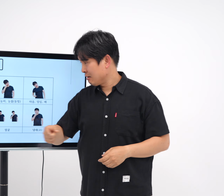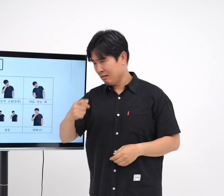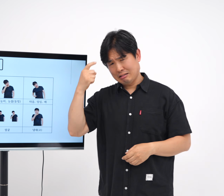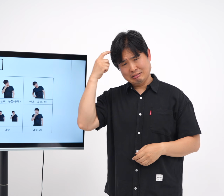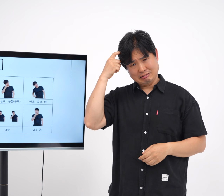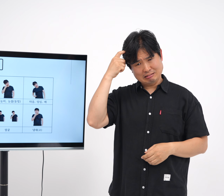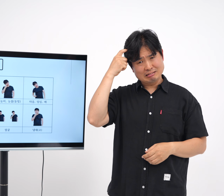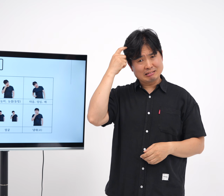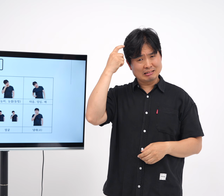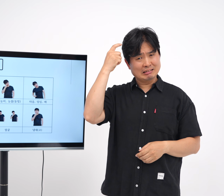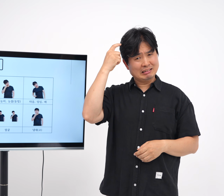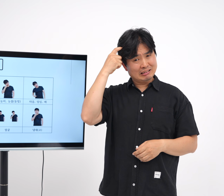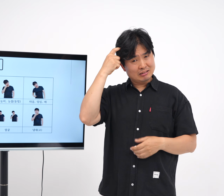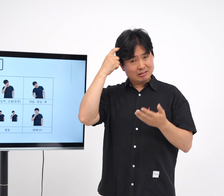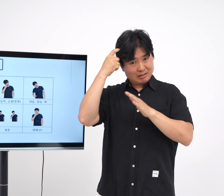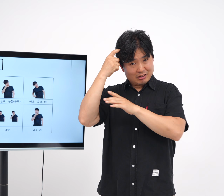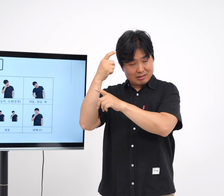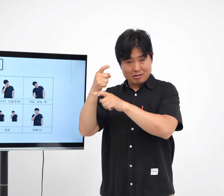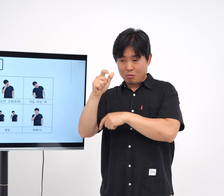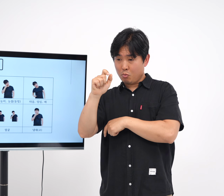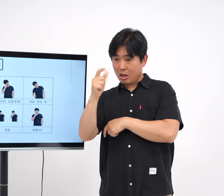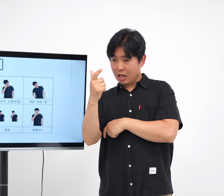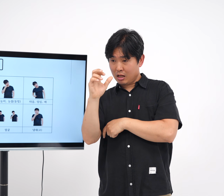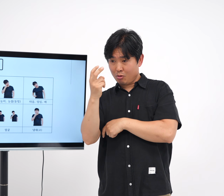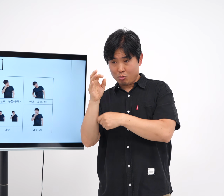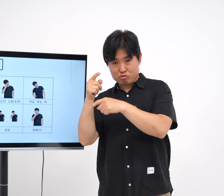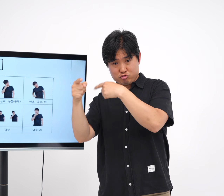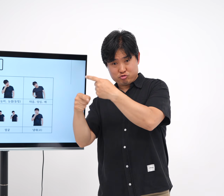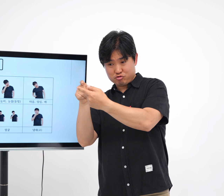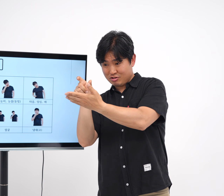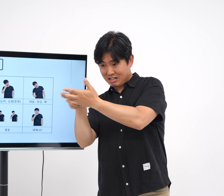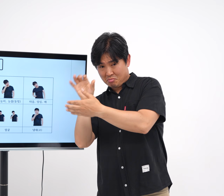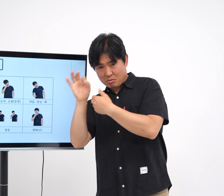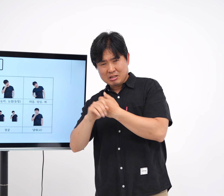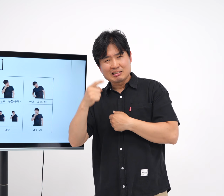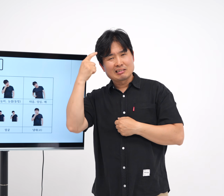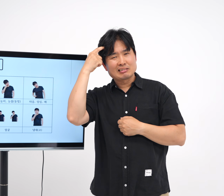For example, there is the expression 'head'. In idiomatic sign language,